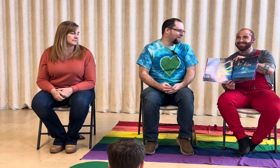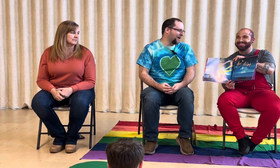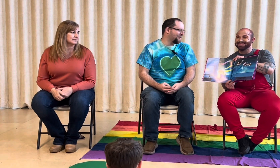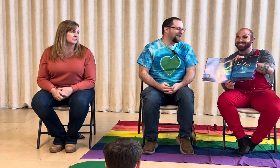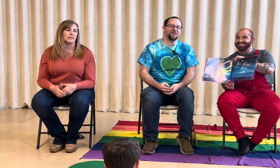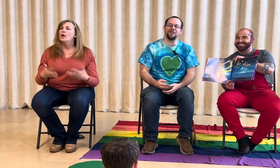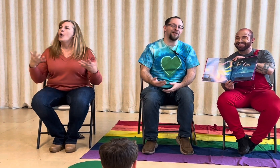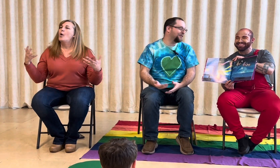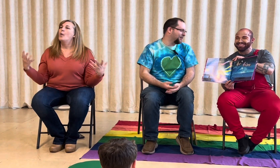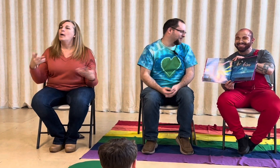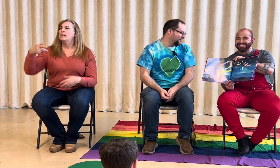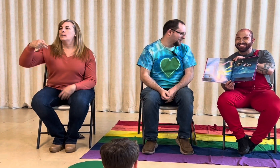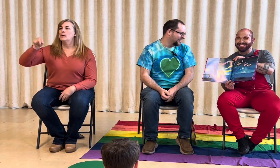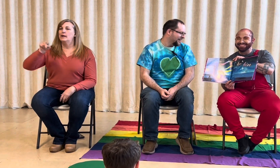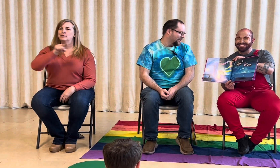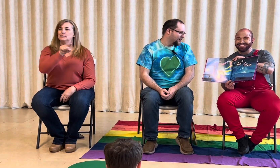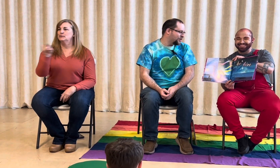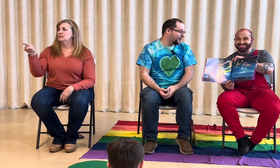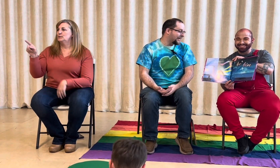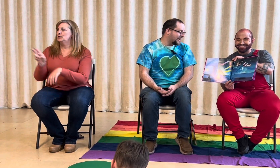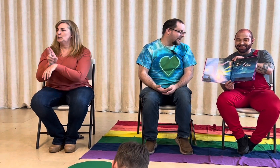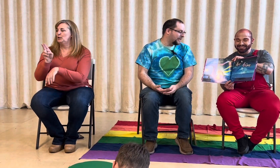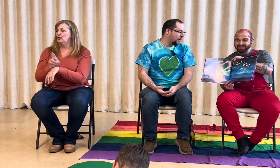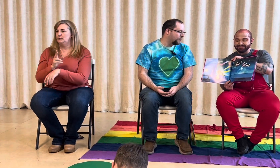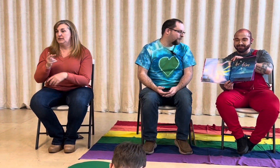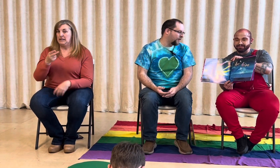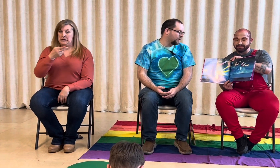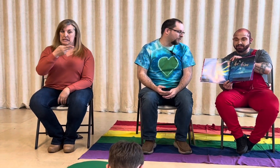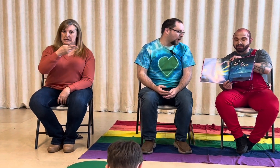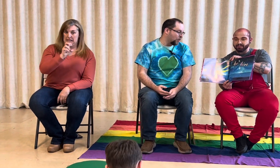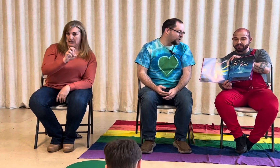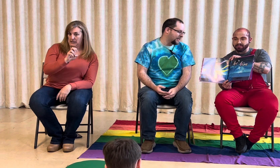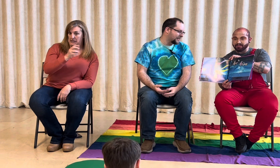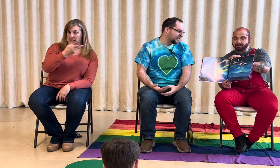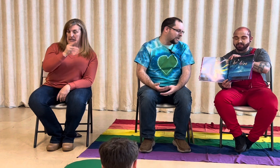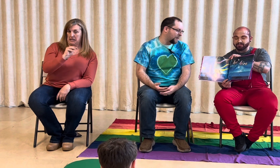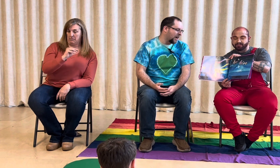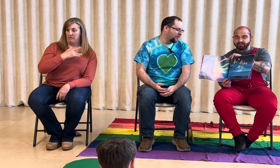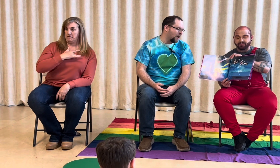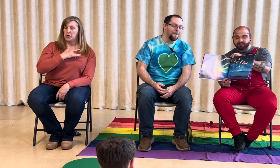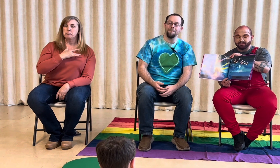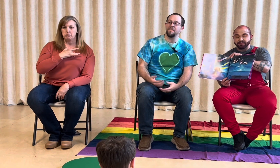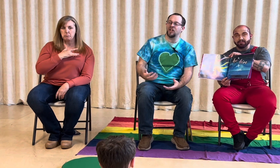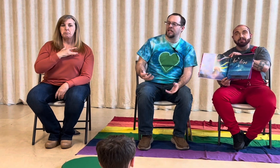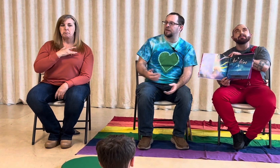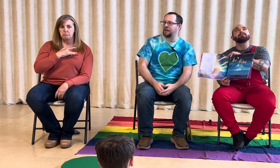what pronouns do you use? Do he and him feel cozy as sleeping under a million